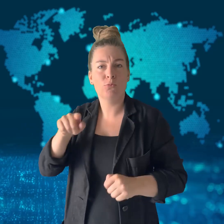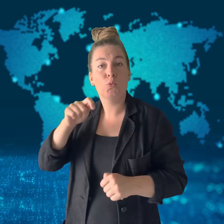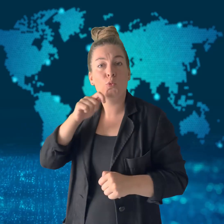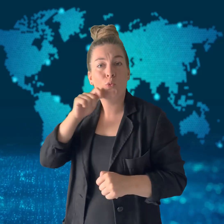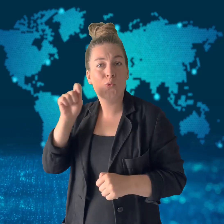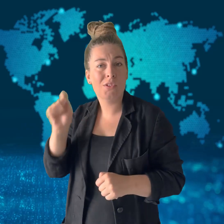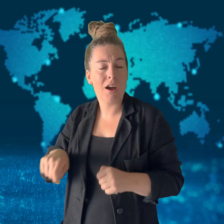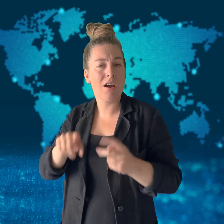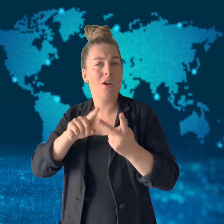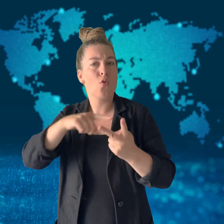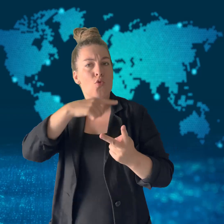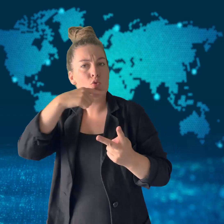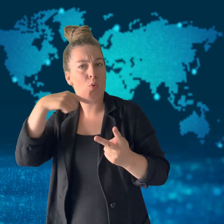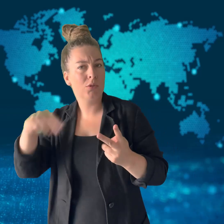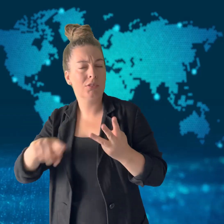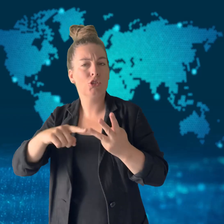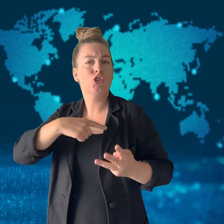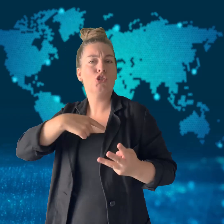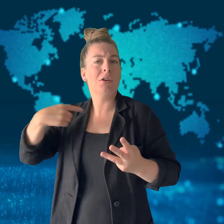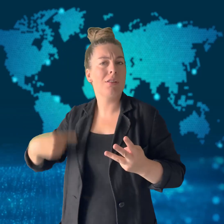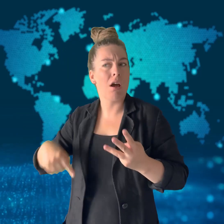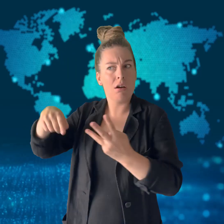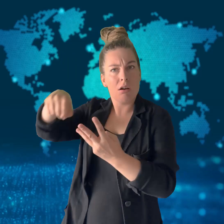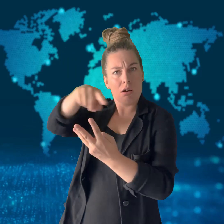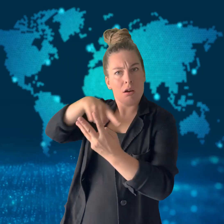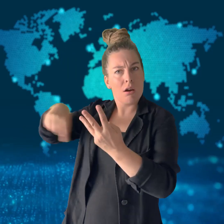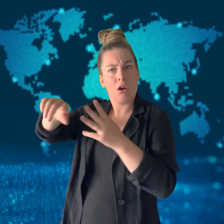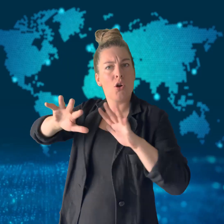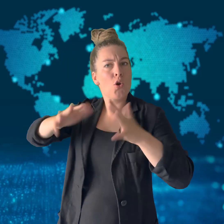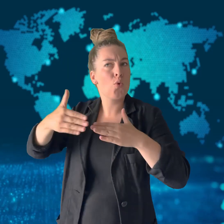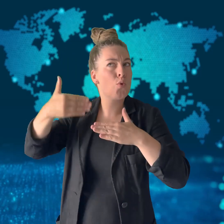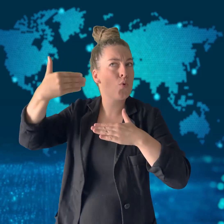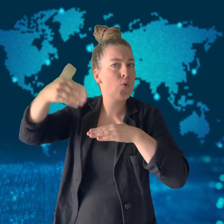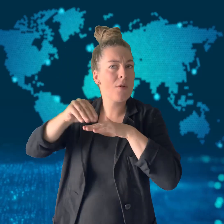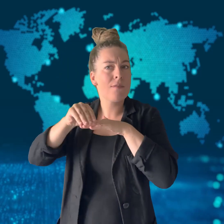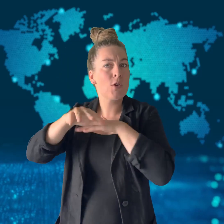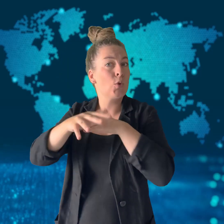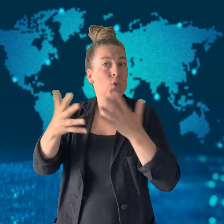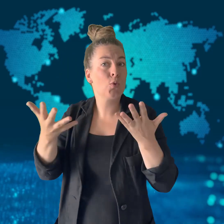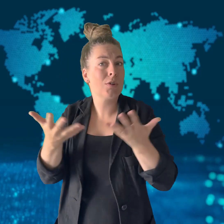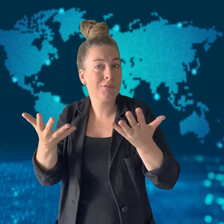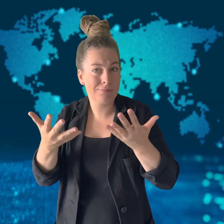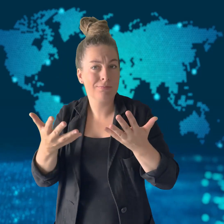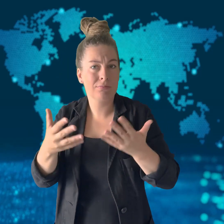and China's influence.